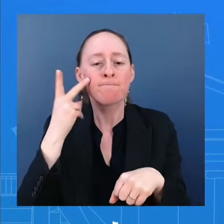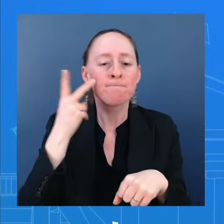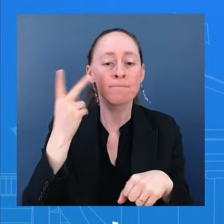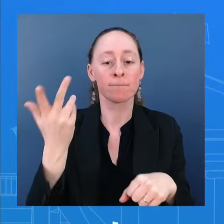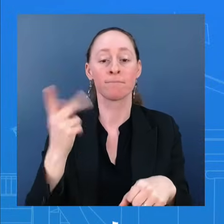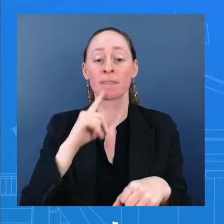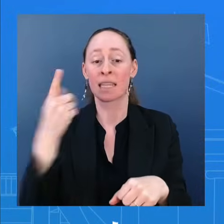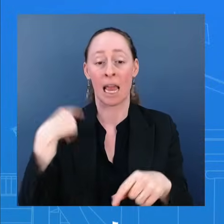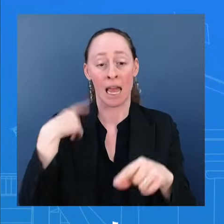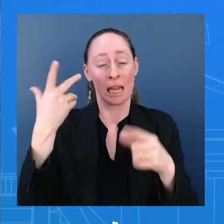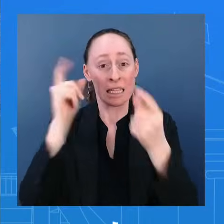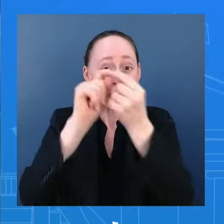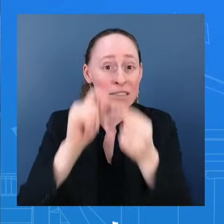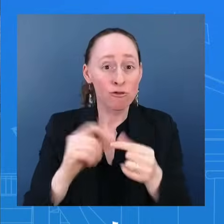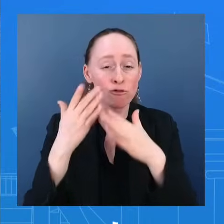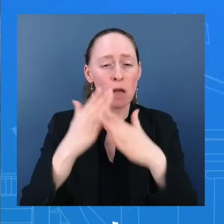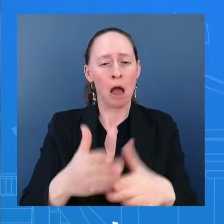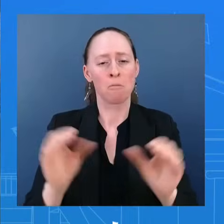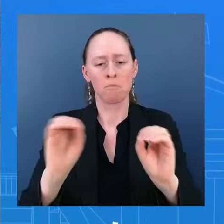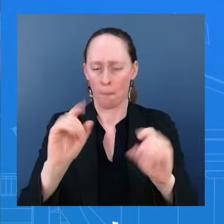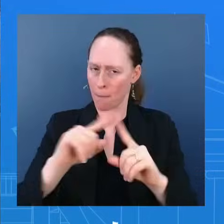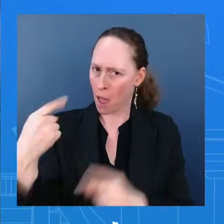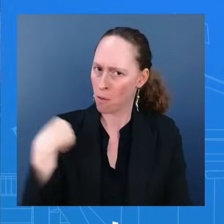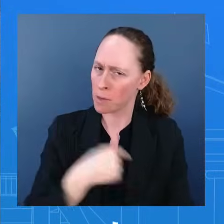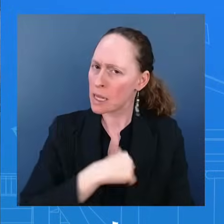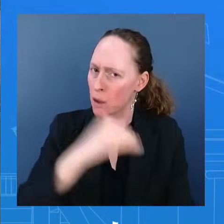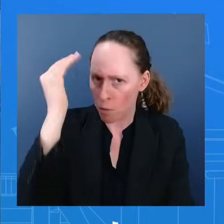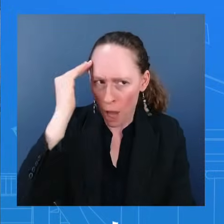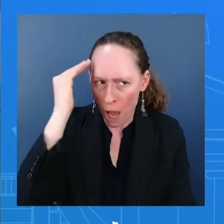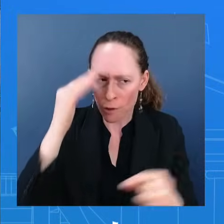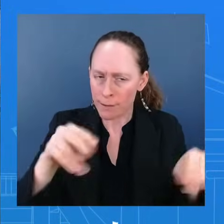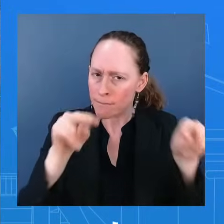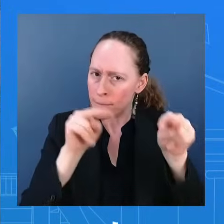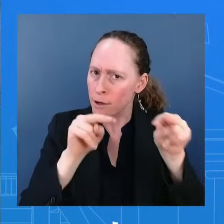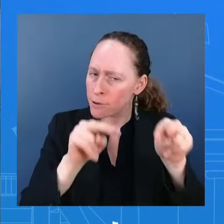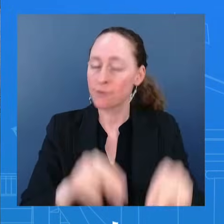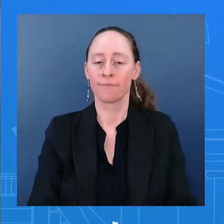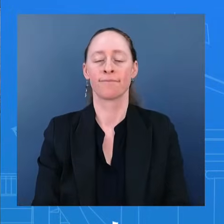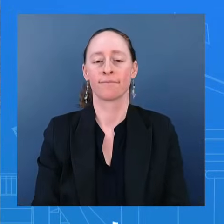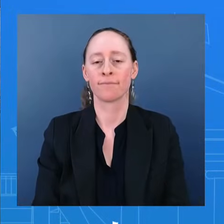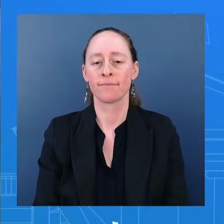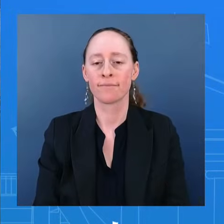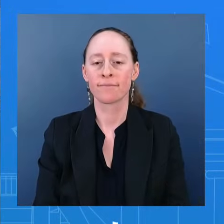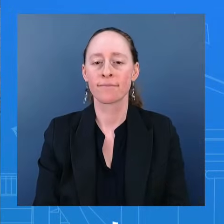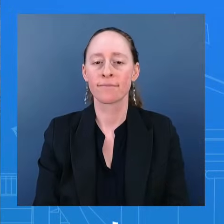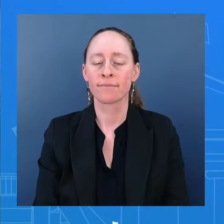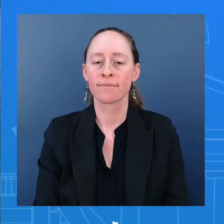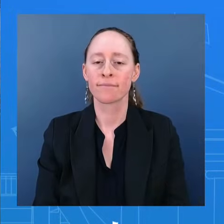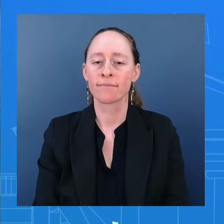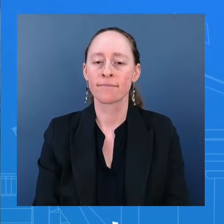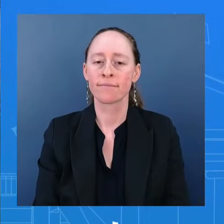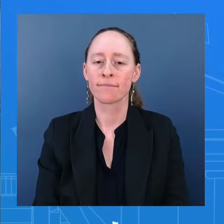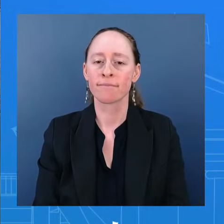The Press: And then just broadly, on foreign policy. There's only one president at a time, but we've seen the president-elect wade into his preference